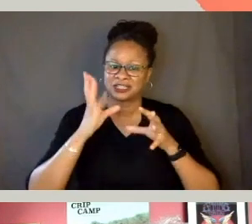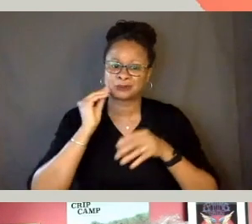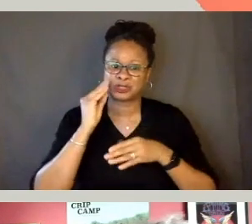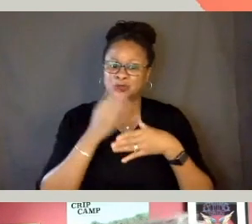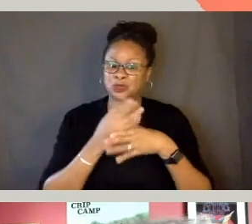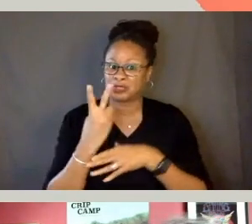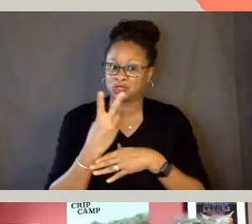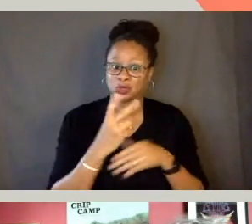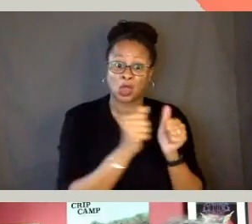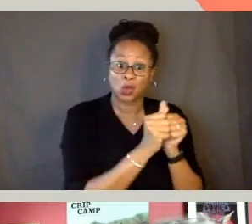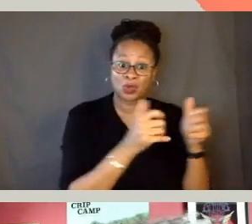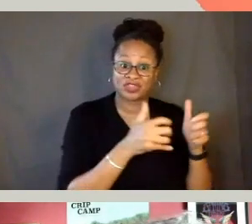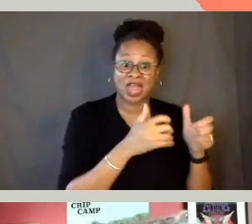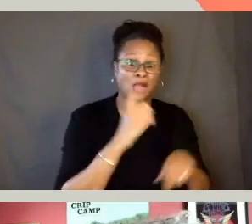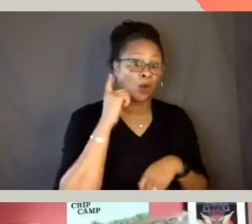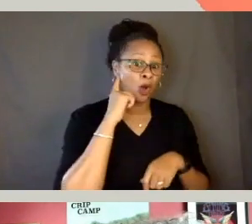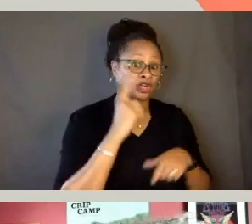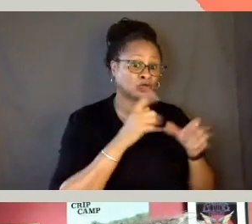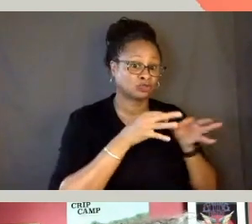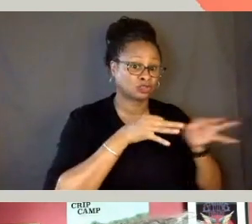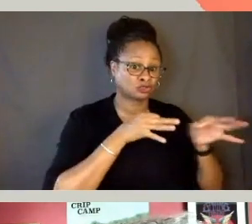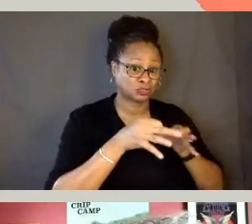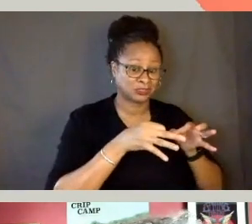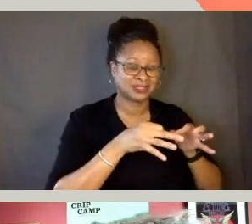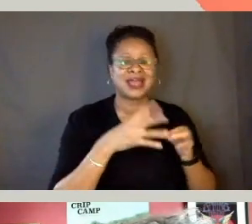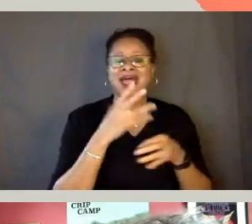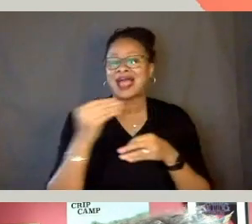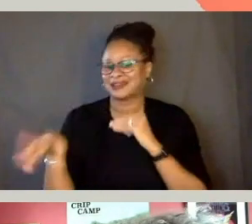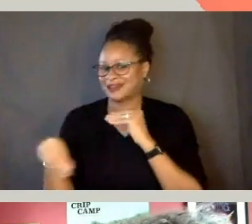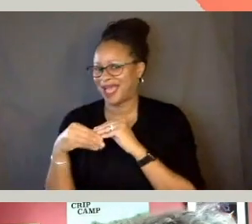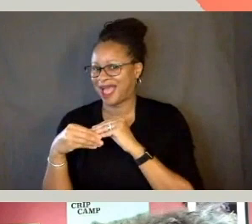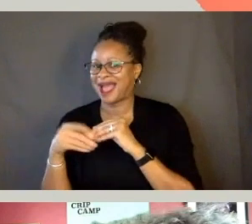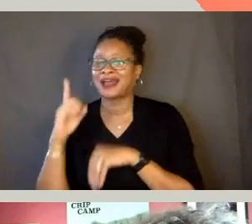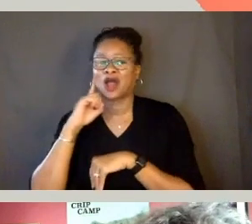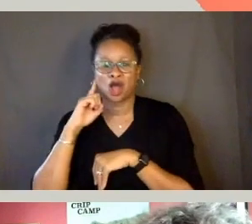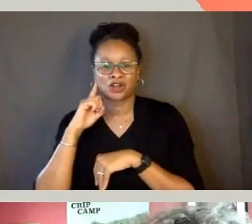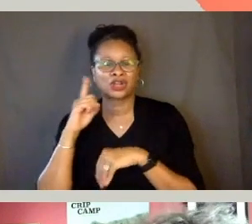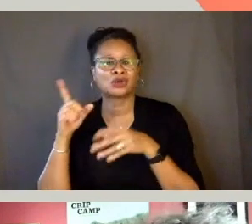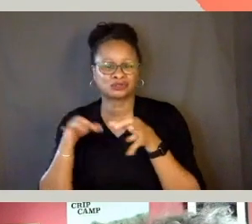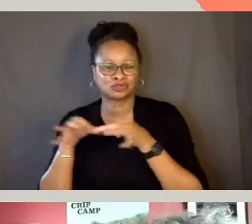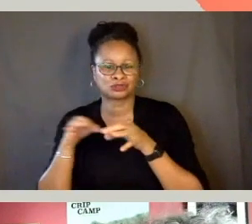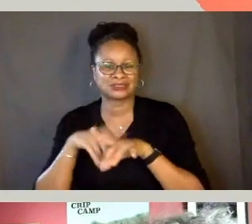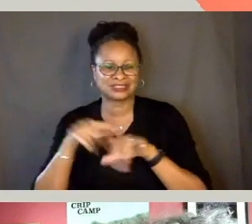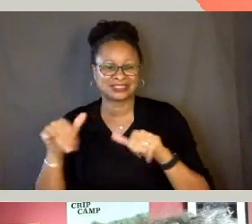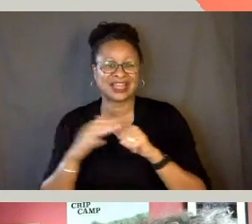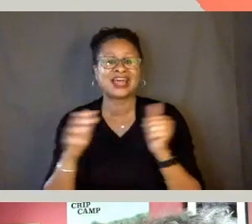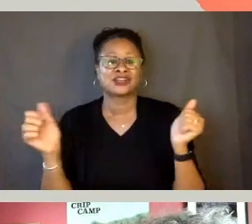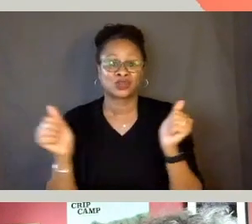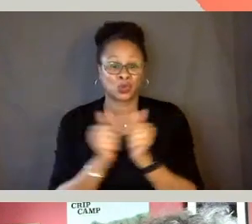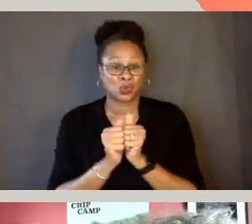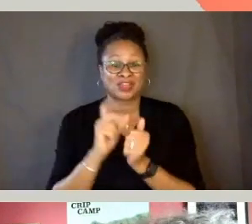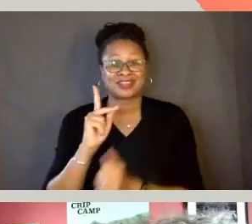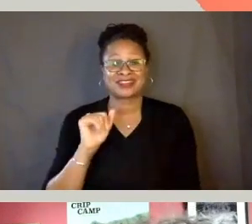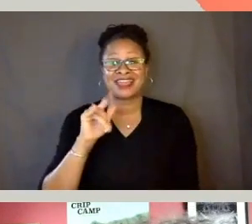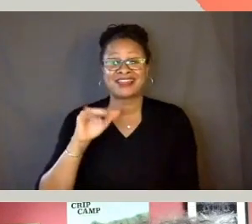because one has no audio description at all, and you're with Kayla in the room as she's dancing.